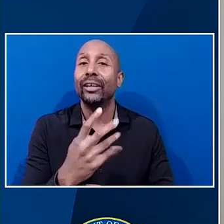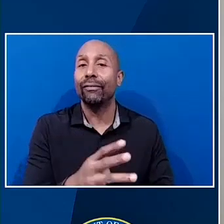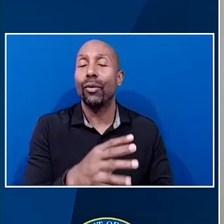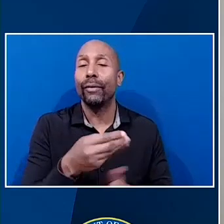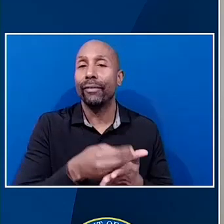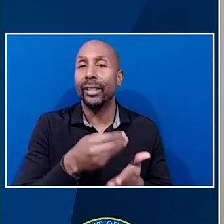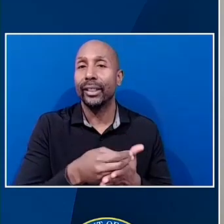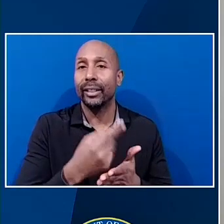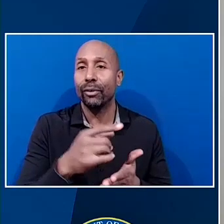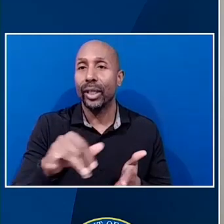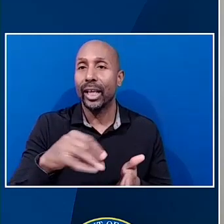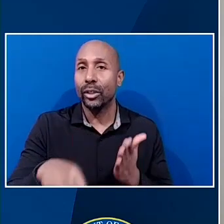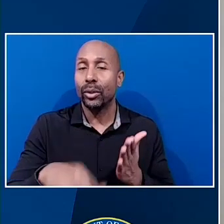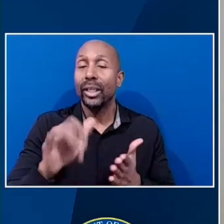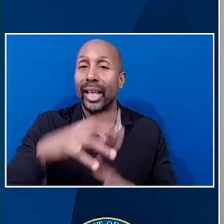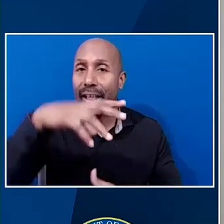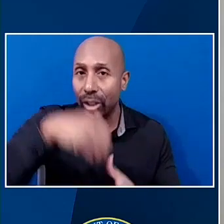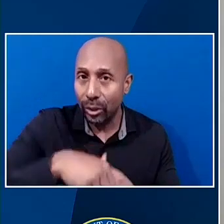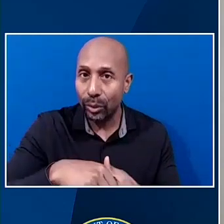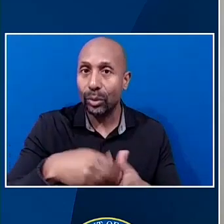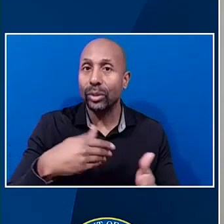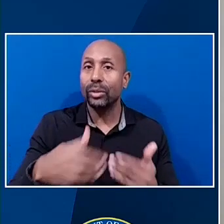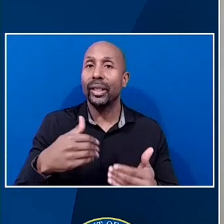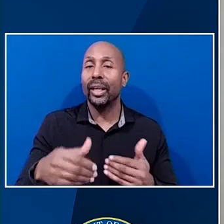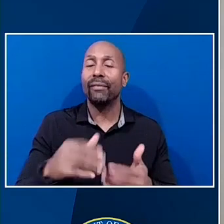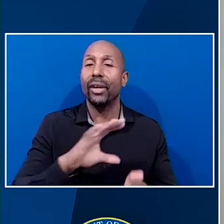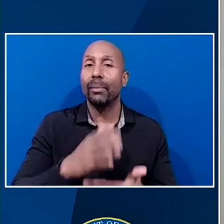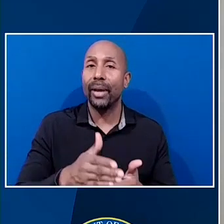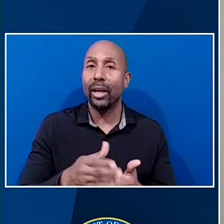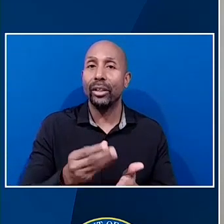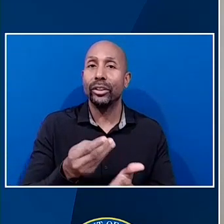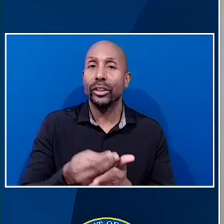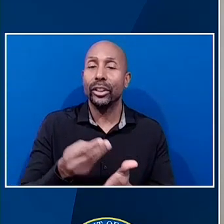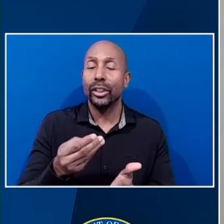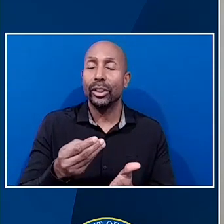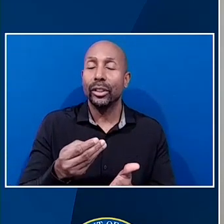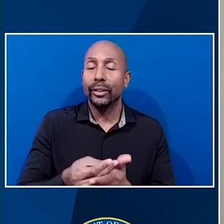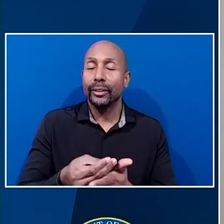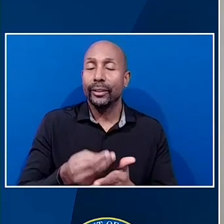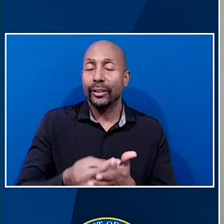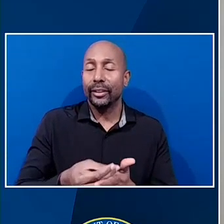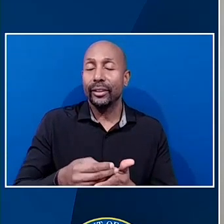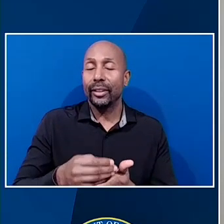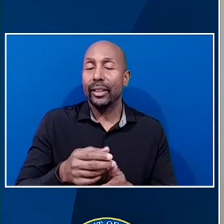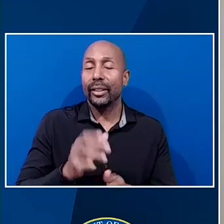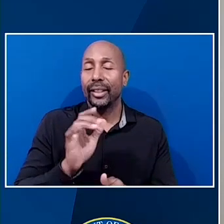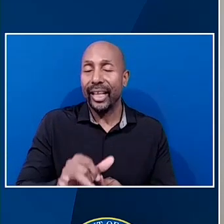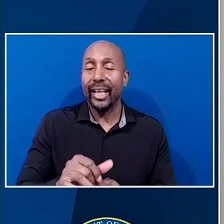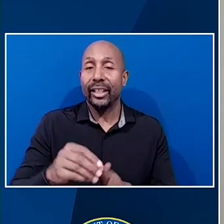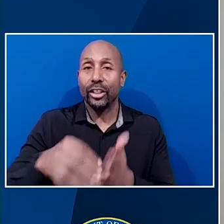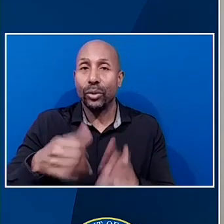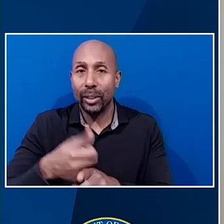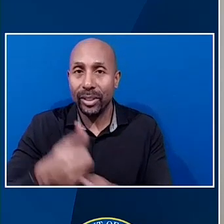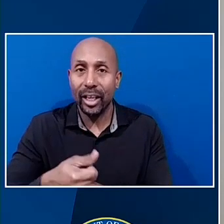student received, in excess of institutional charges. Such that there would be no loan funds